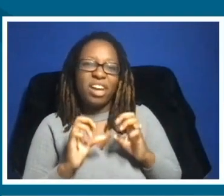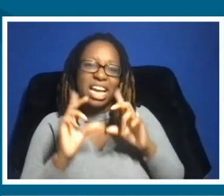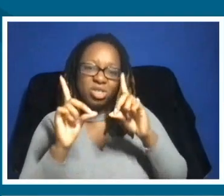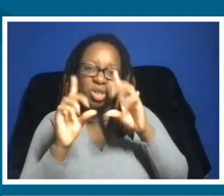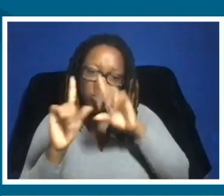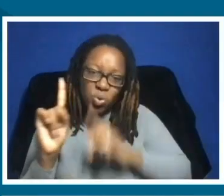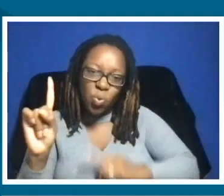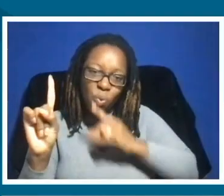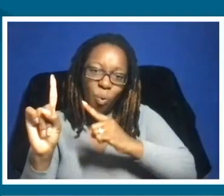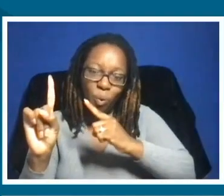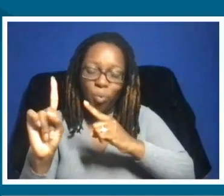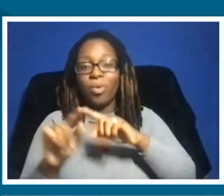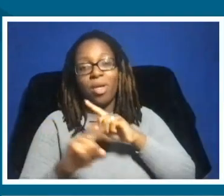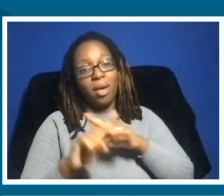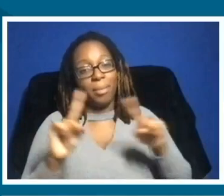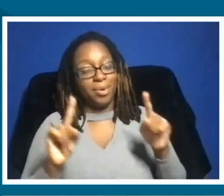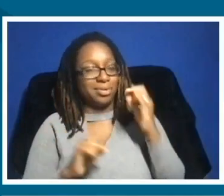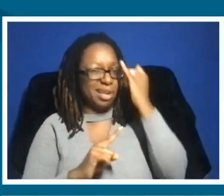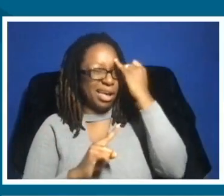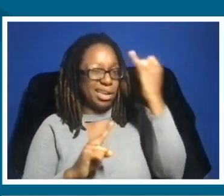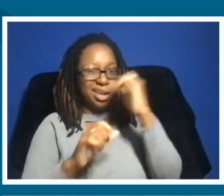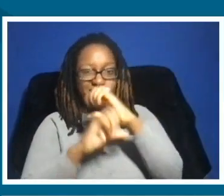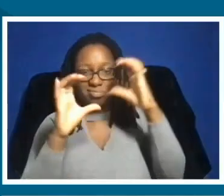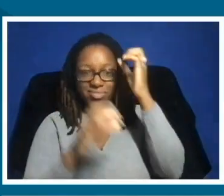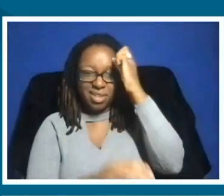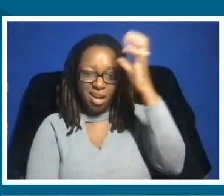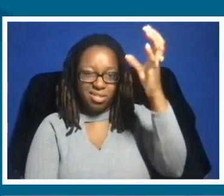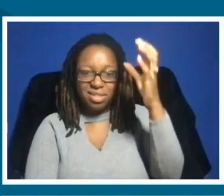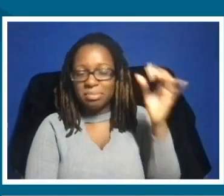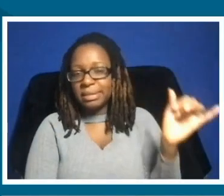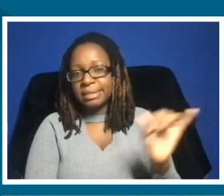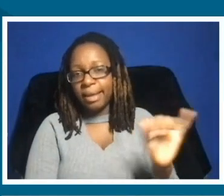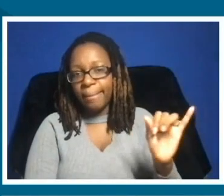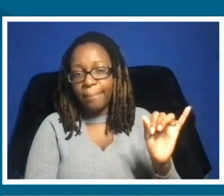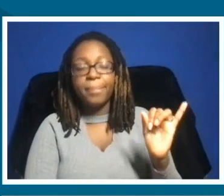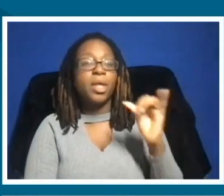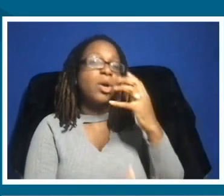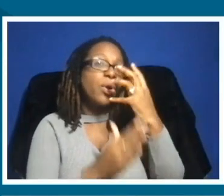but the idea is the same you know to go